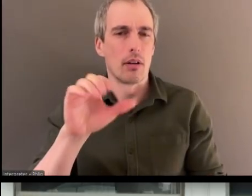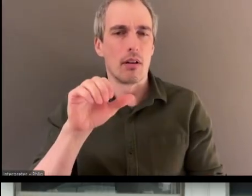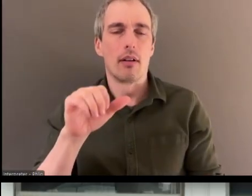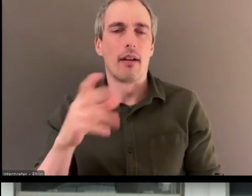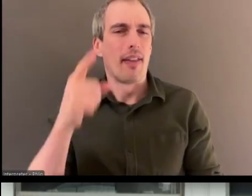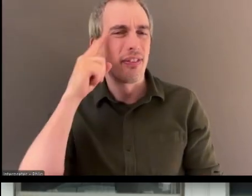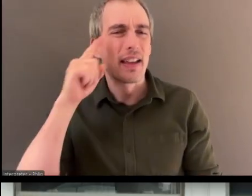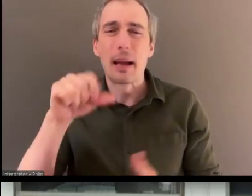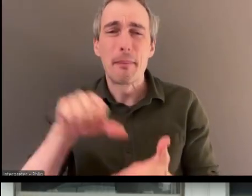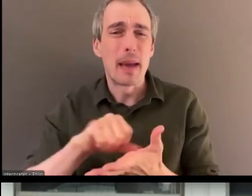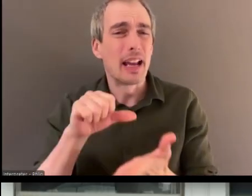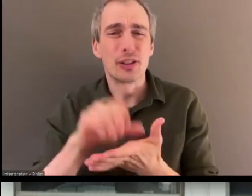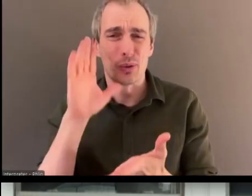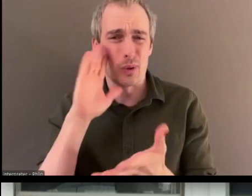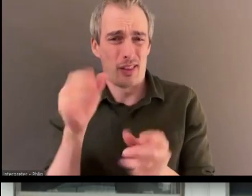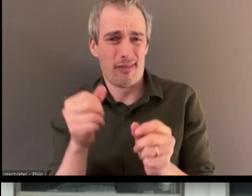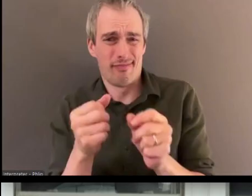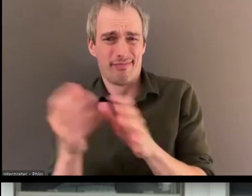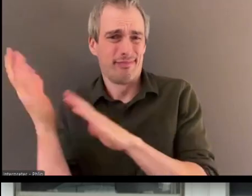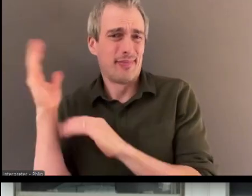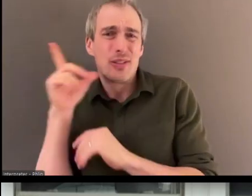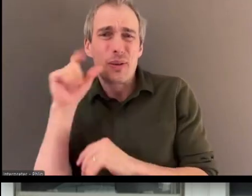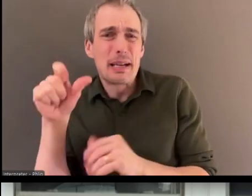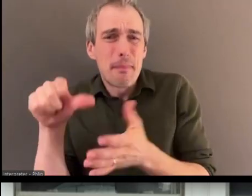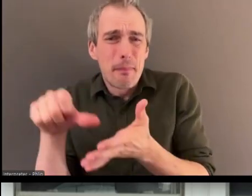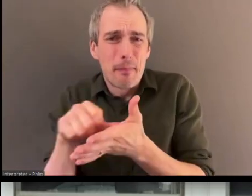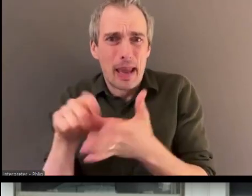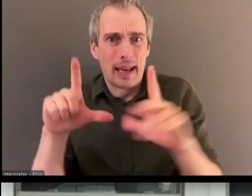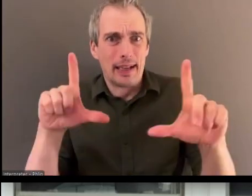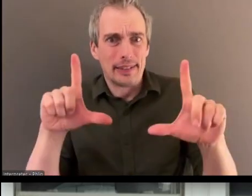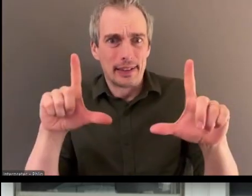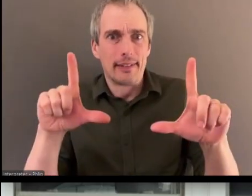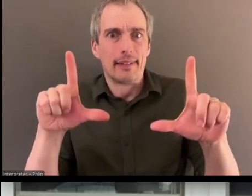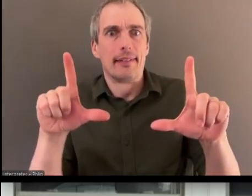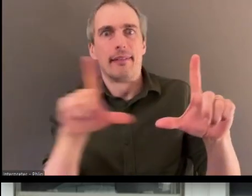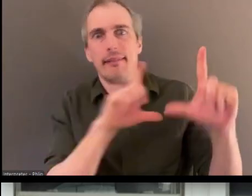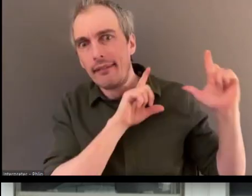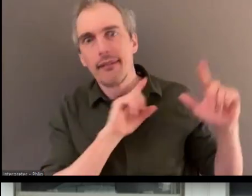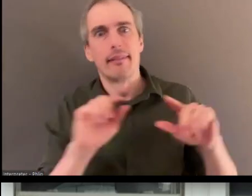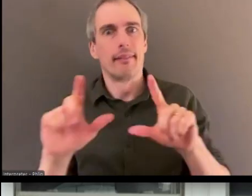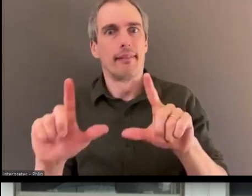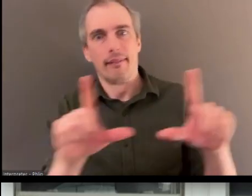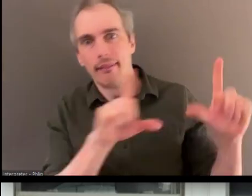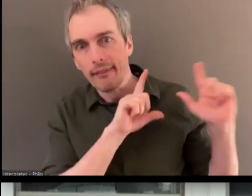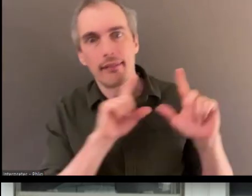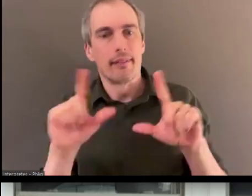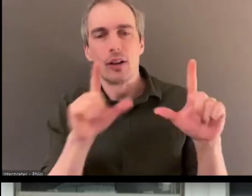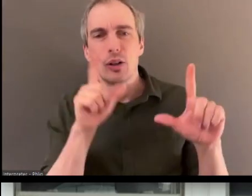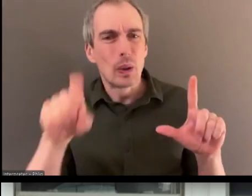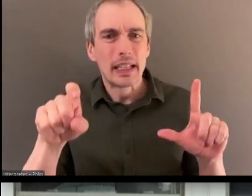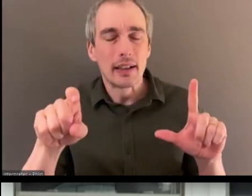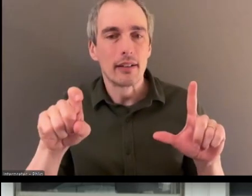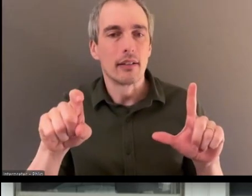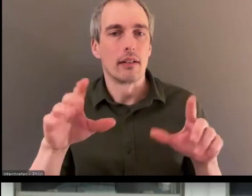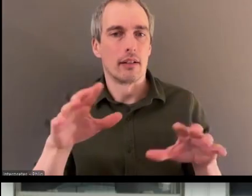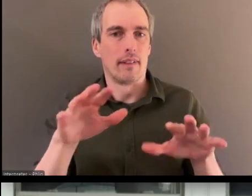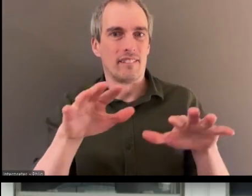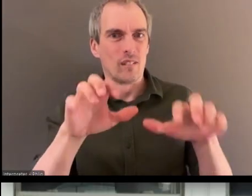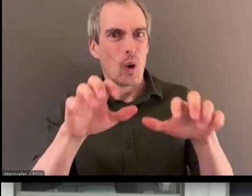And having a fixed layout just doesn't work in that case. Some of the other things that we're doing in the assembly step is we're removing